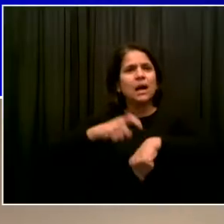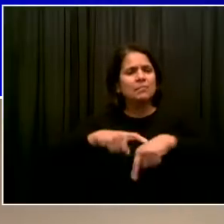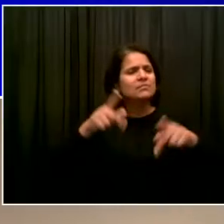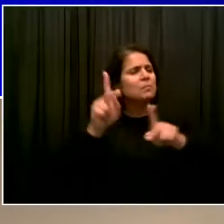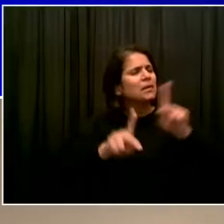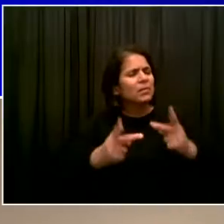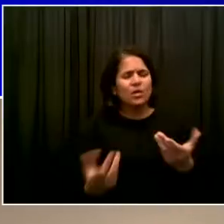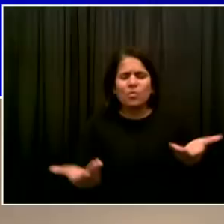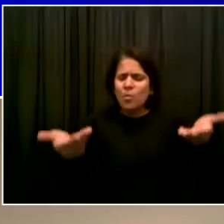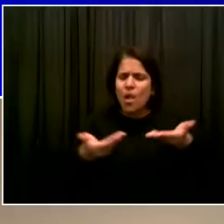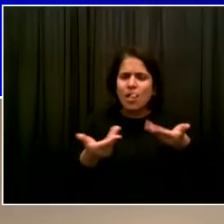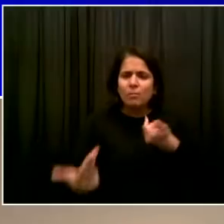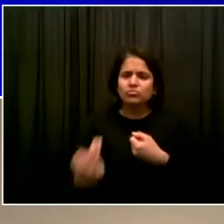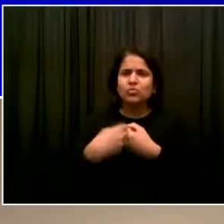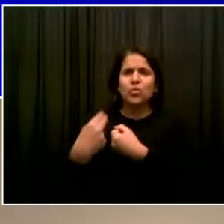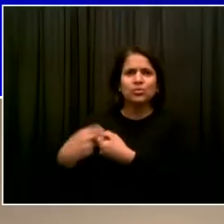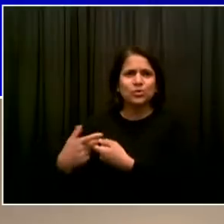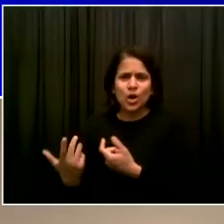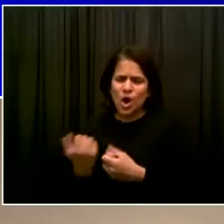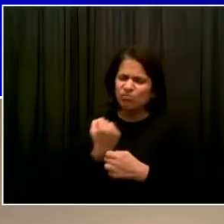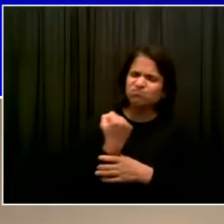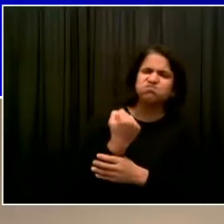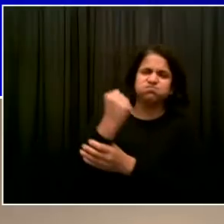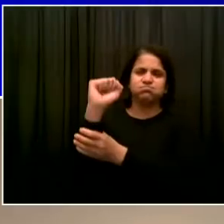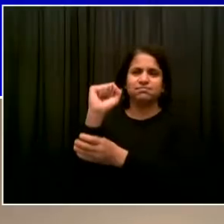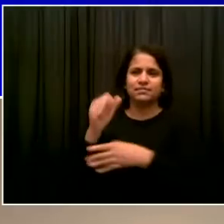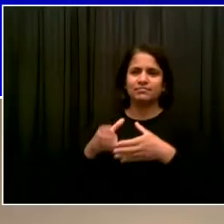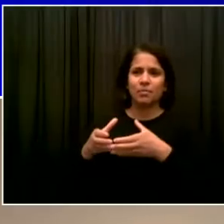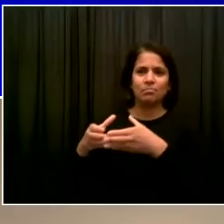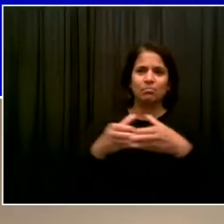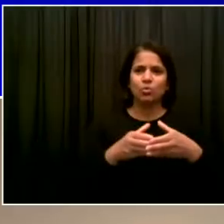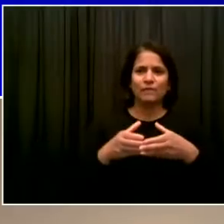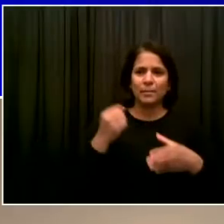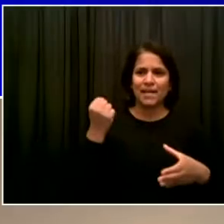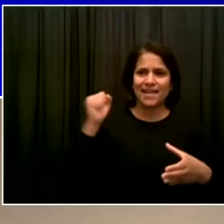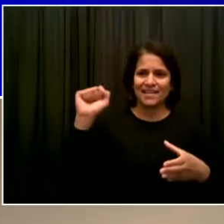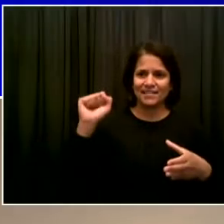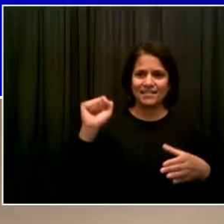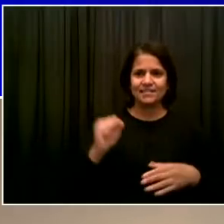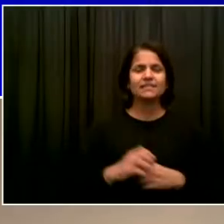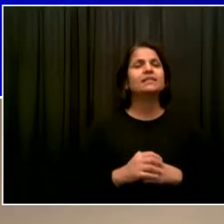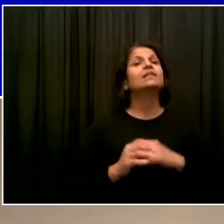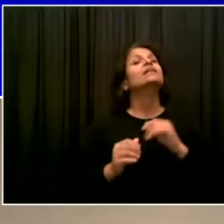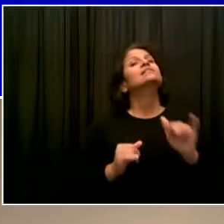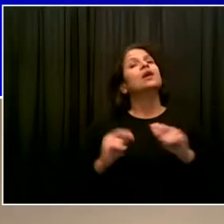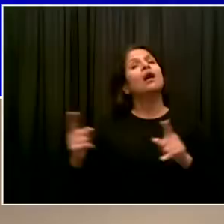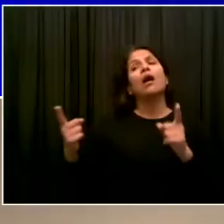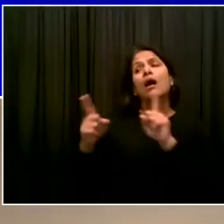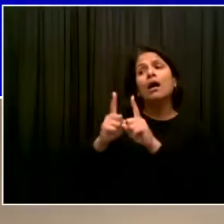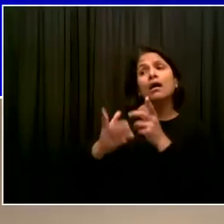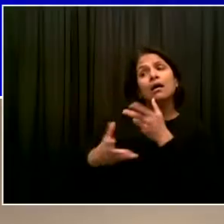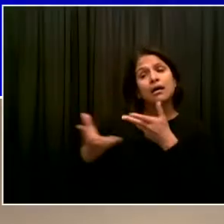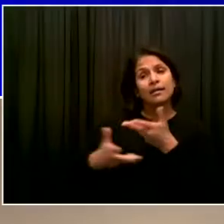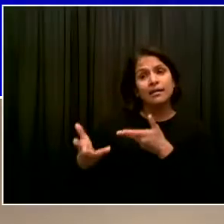EMBRACING AND HEFOPUL. AND IN ALLF OTHE TIMES THAT WE SPENT WITH GLORIA, WE